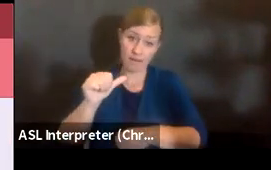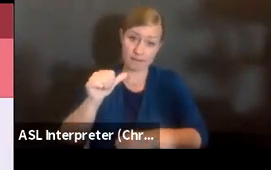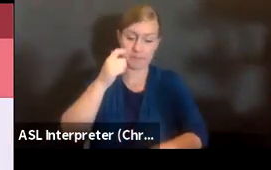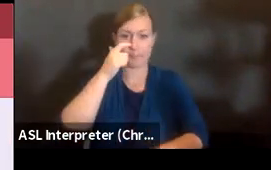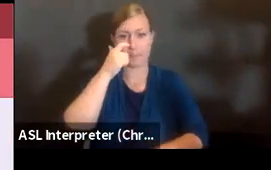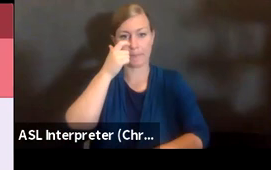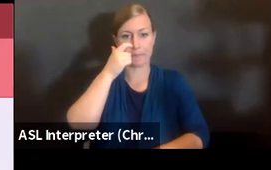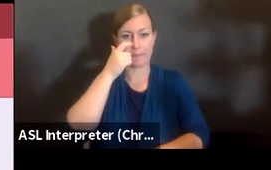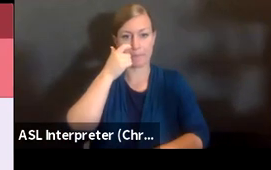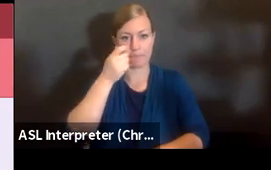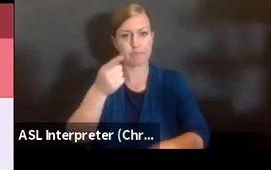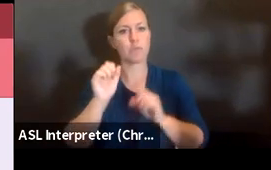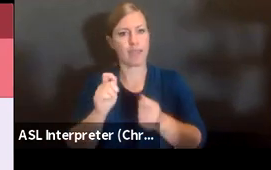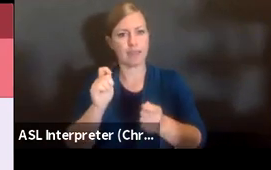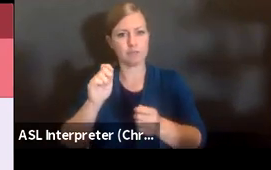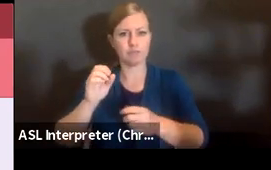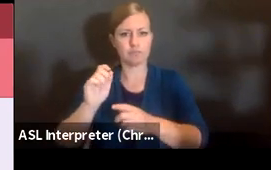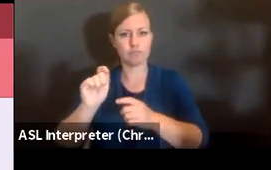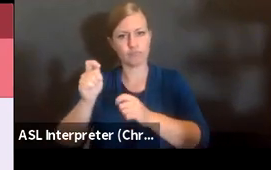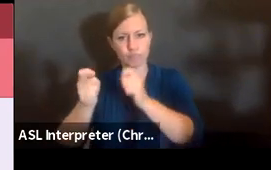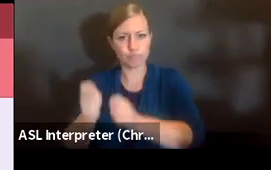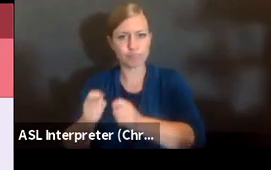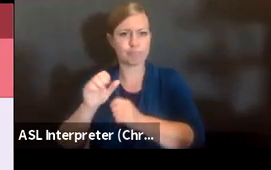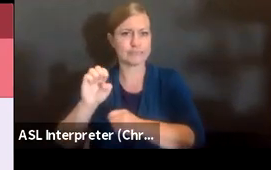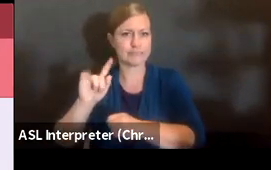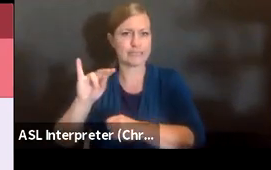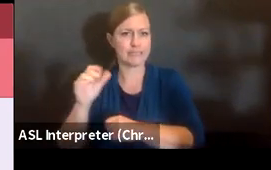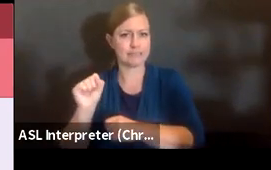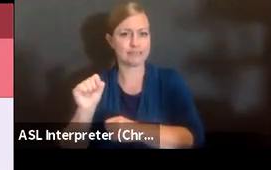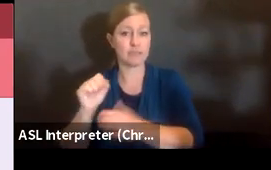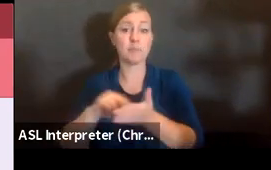Katherine Livick - ESD 112: You can turn all of that on and off. So she's getting some really immediate feedback here.